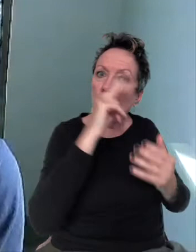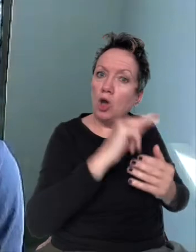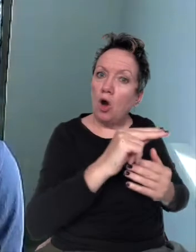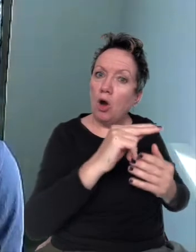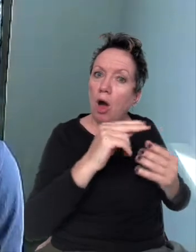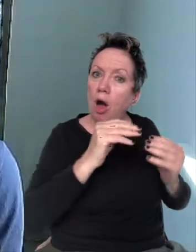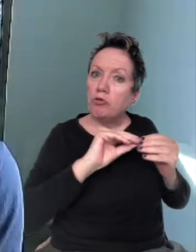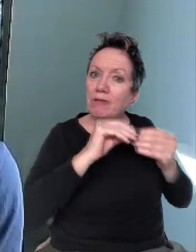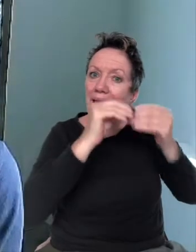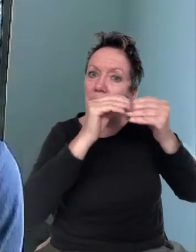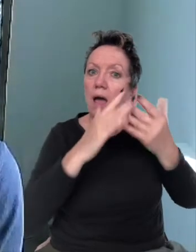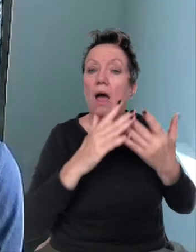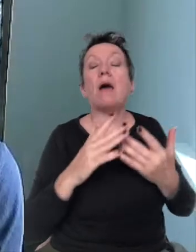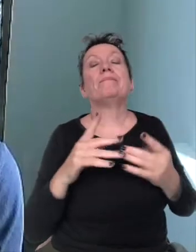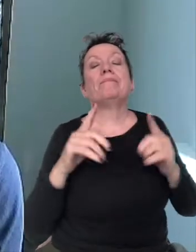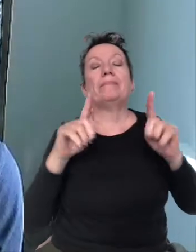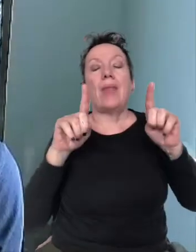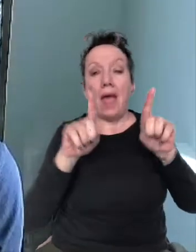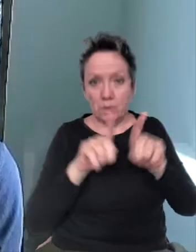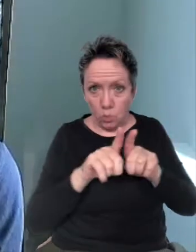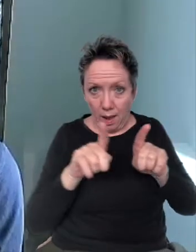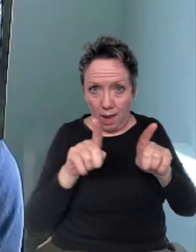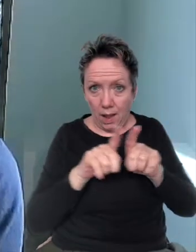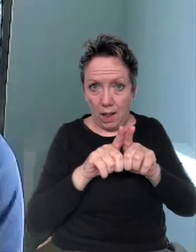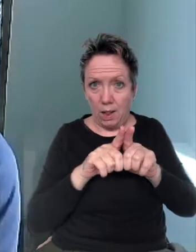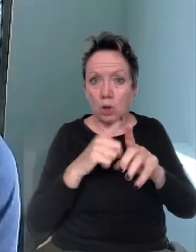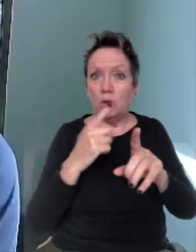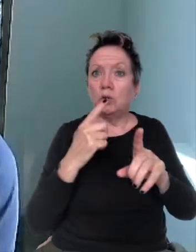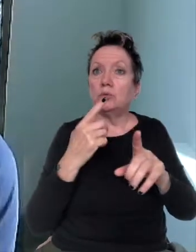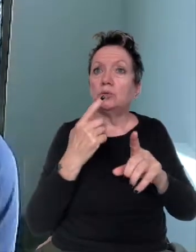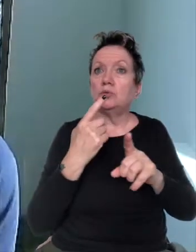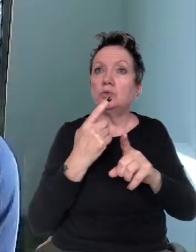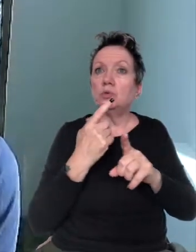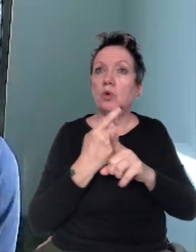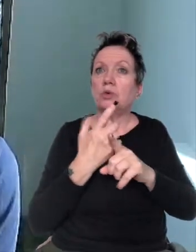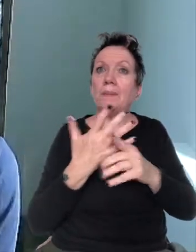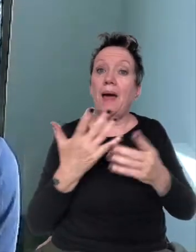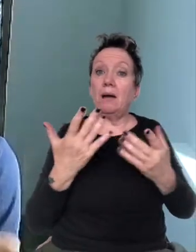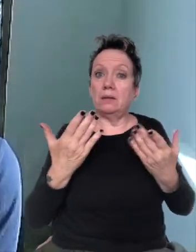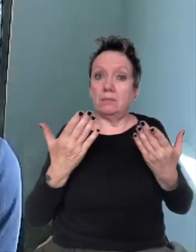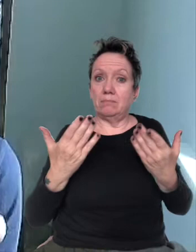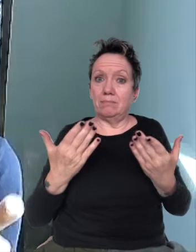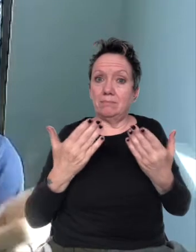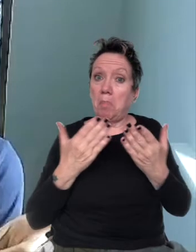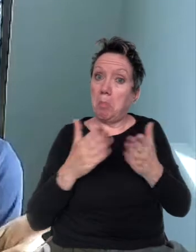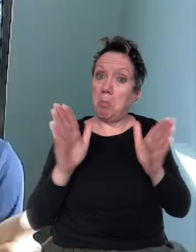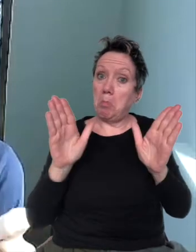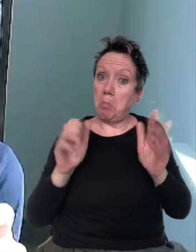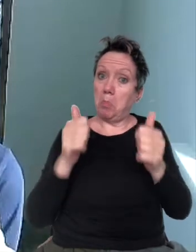And then we had a great conversation, a byte, the accessibility that's been available to work with being put online.